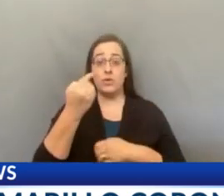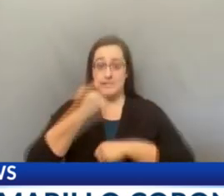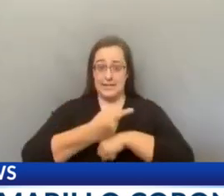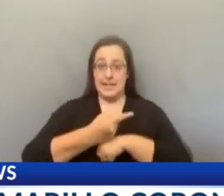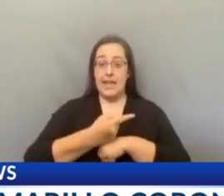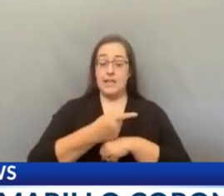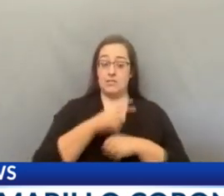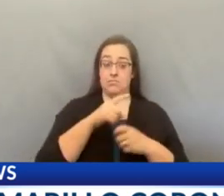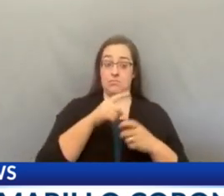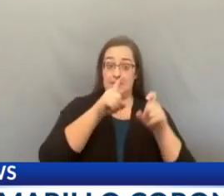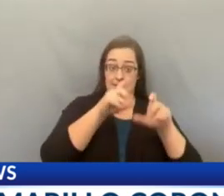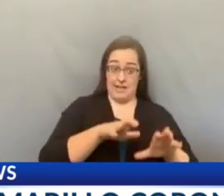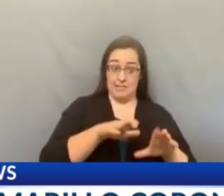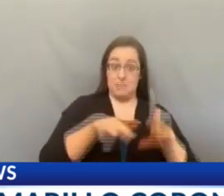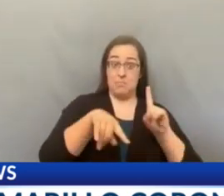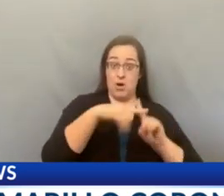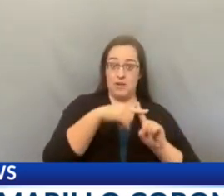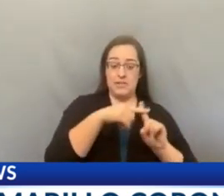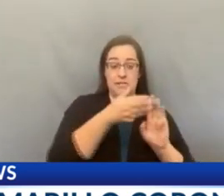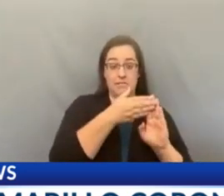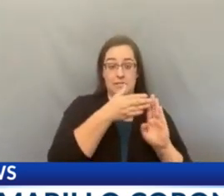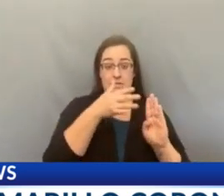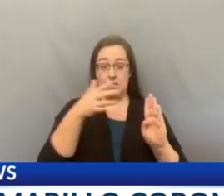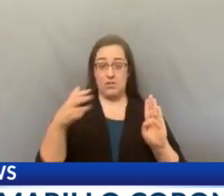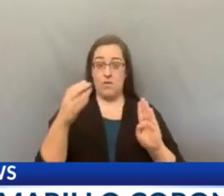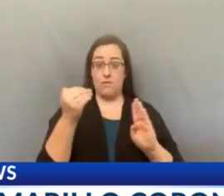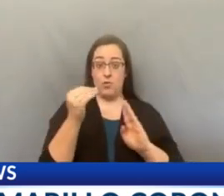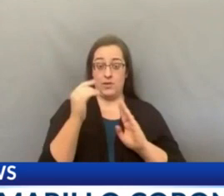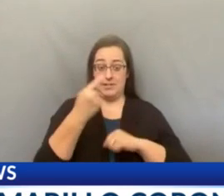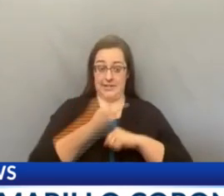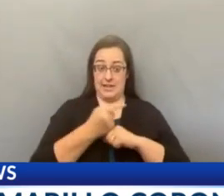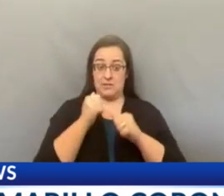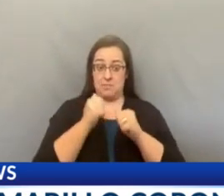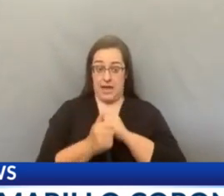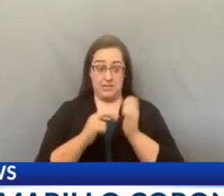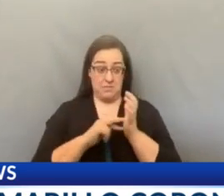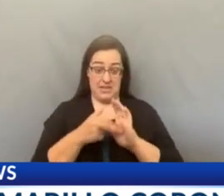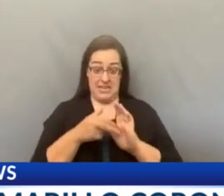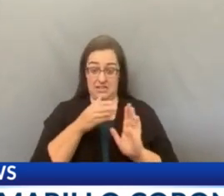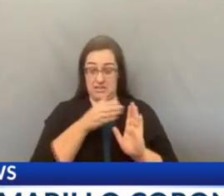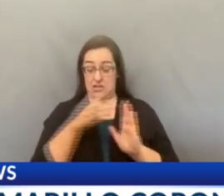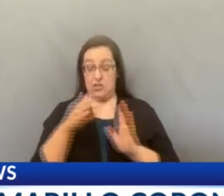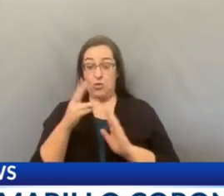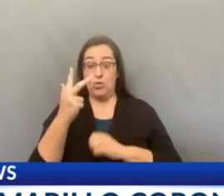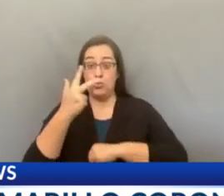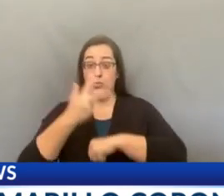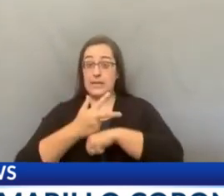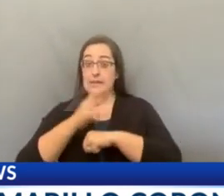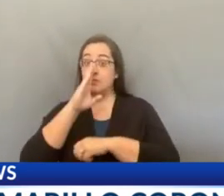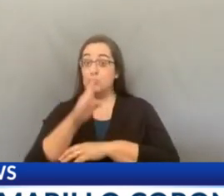AMARILLO PUBLIC HEALTH CONSIDERS SEVERAL FACTORS WHEN LOOKING AT INDIVIDUAL PATIENT RECOVERY. FIRST A MINIMUM OF 14 DAYS MUST